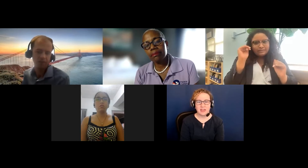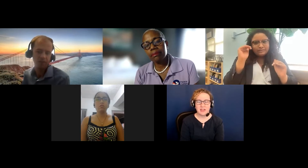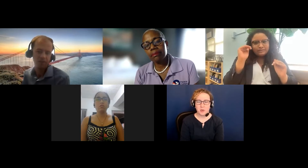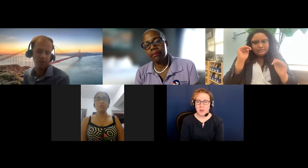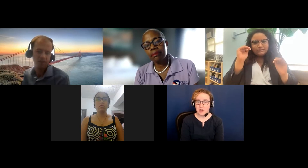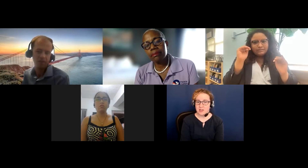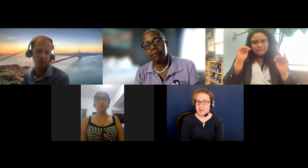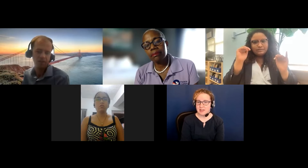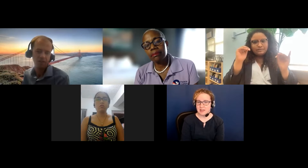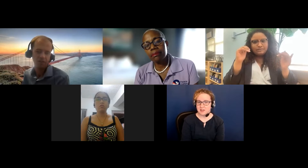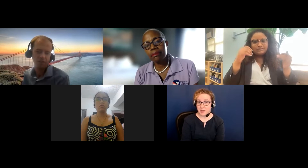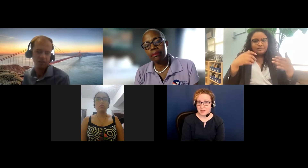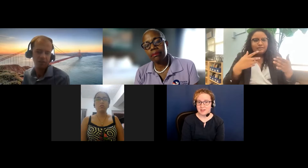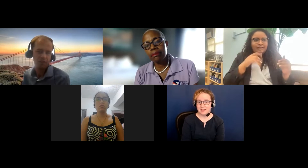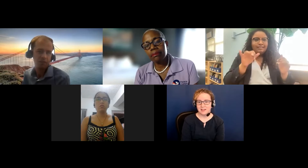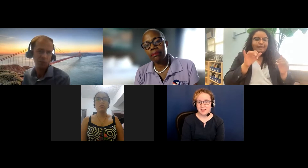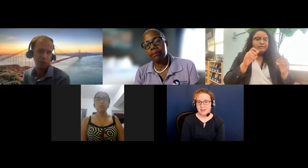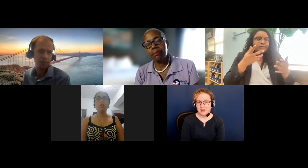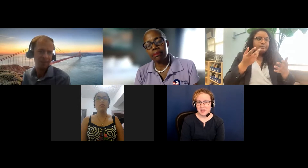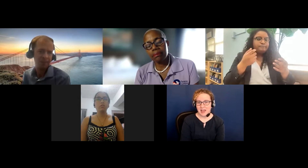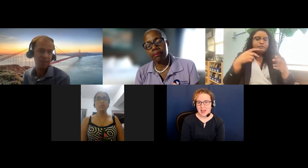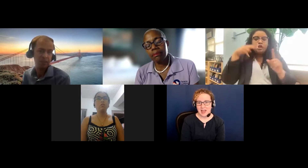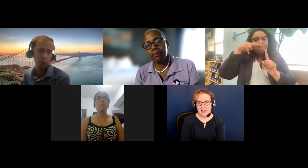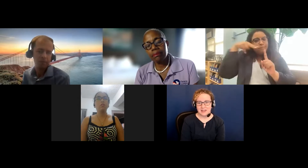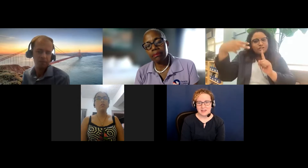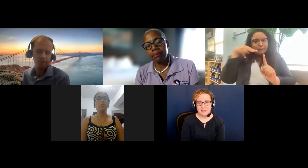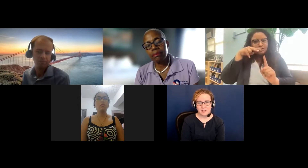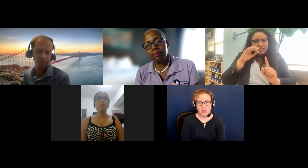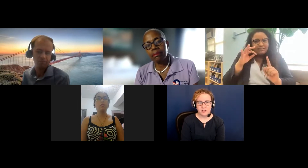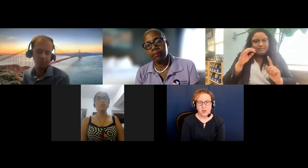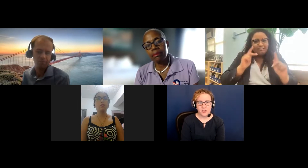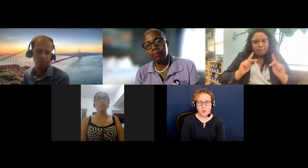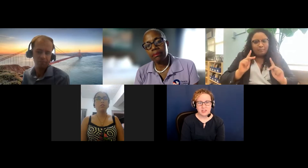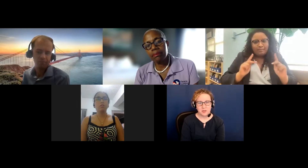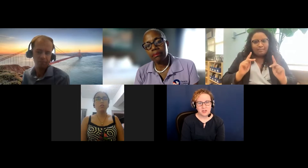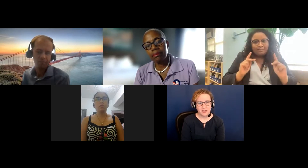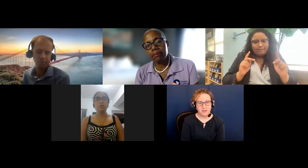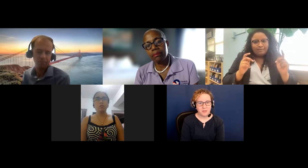there were barriers that I did not expect. Also, the perception of people